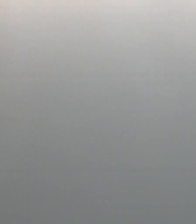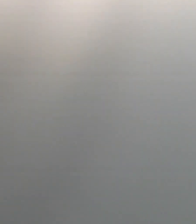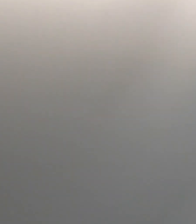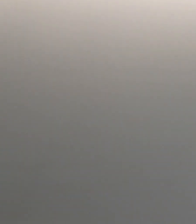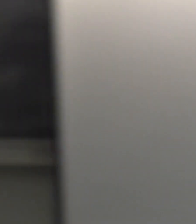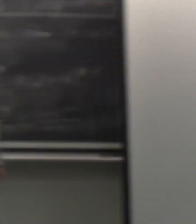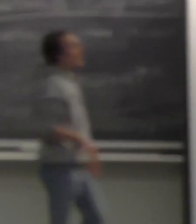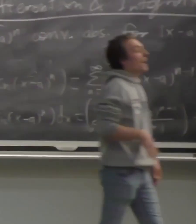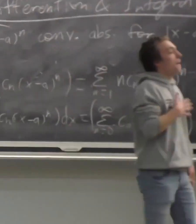Hi.